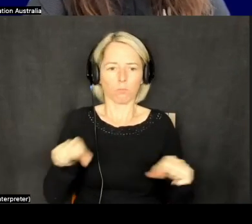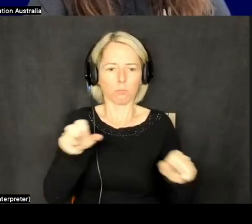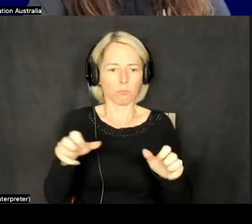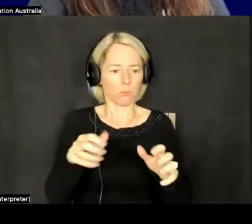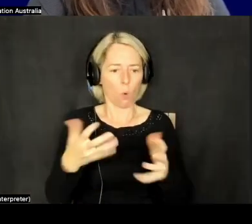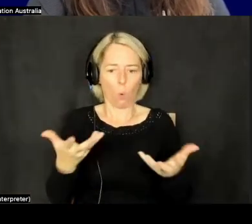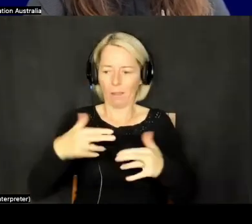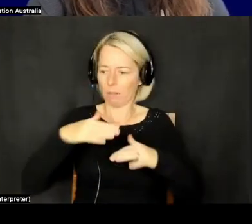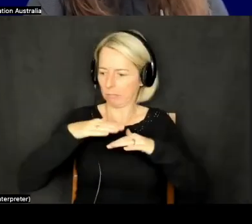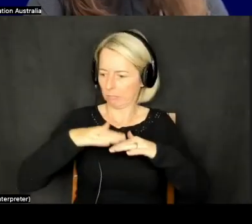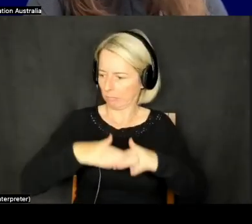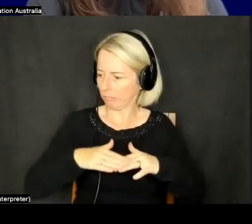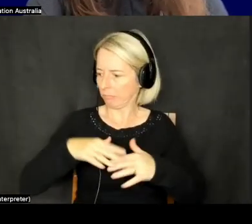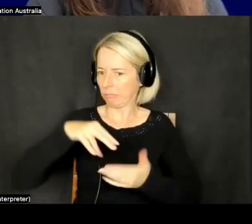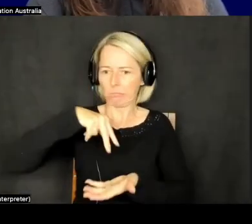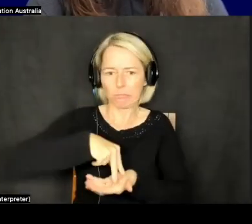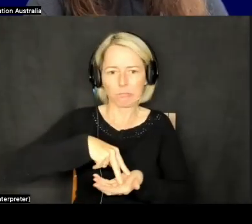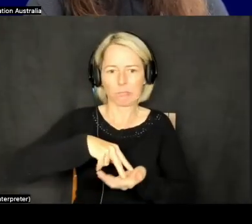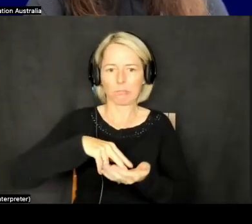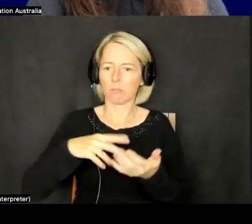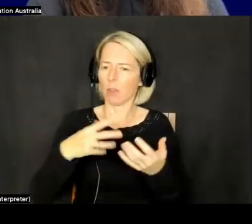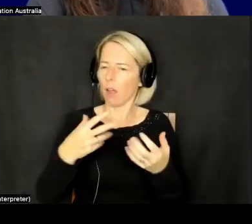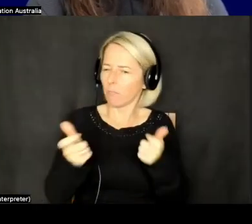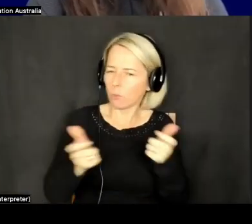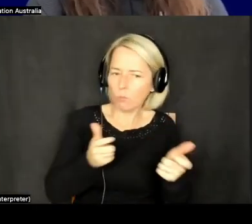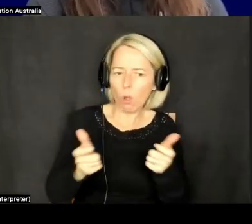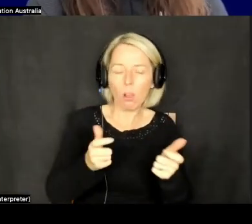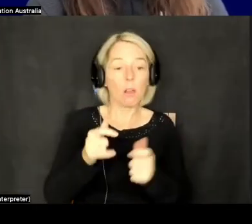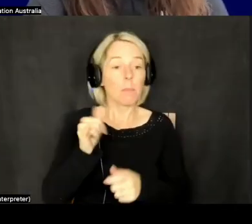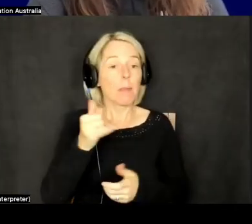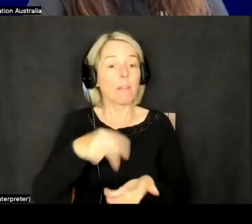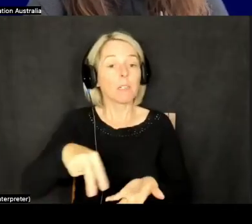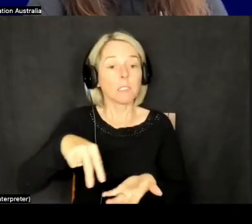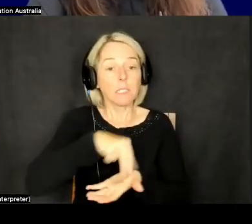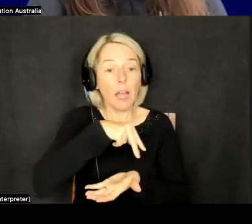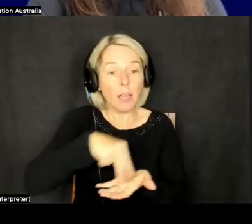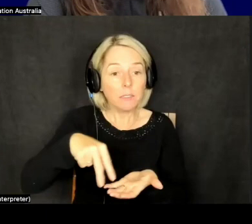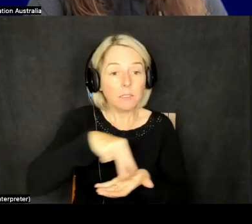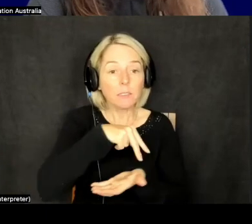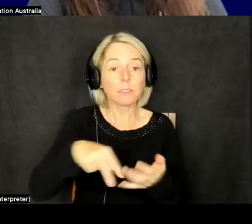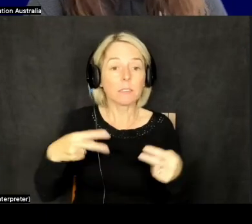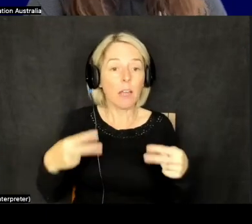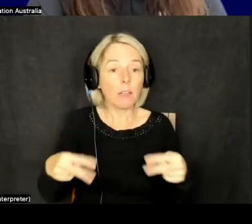There might also be a dance or movement therapist that's involved in exploring expression through